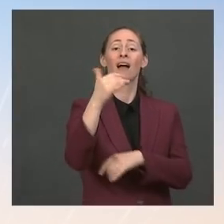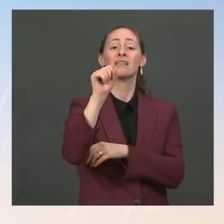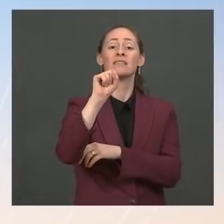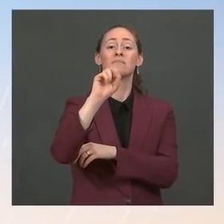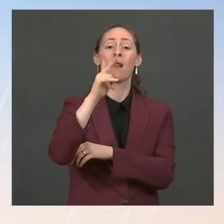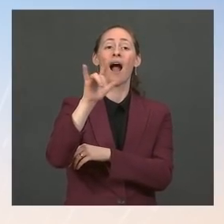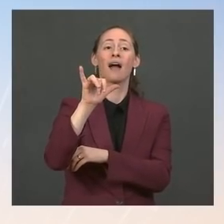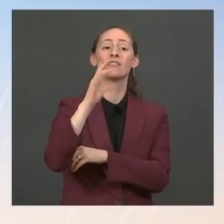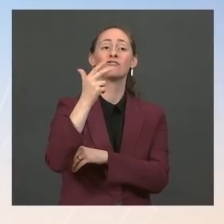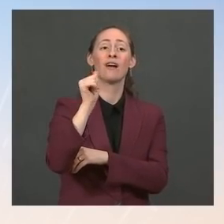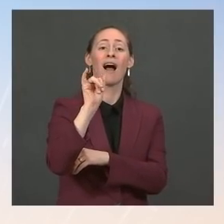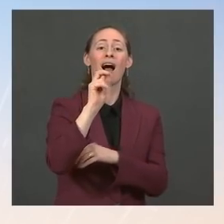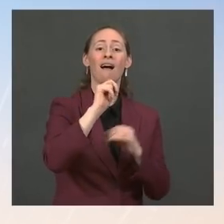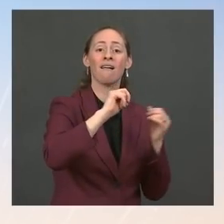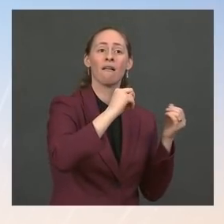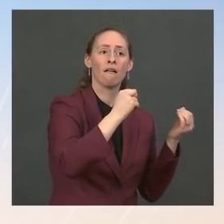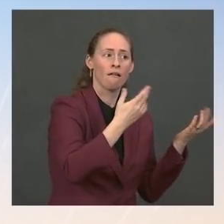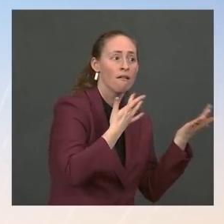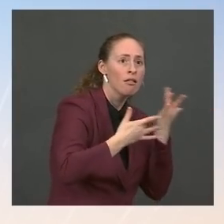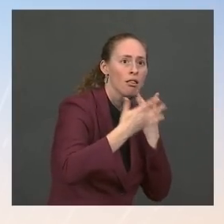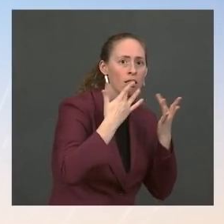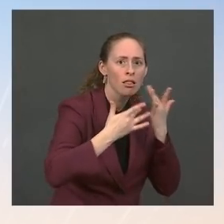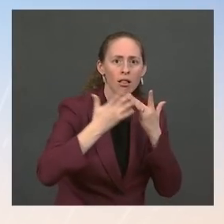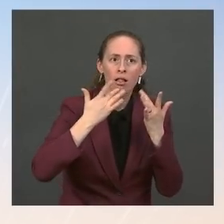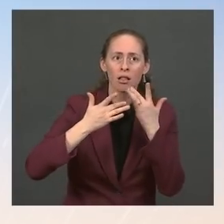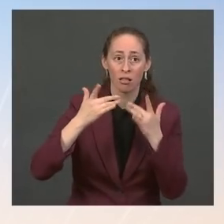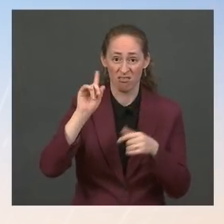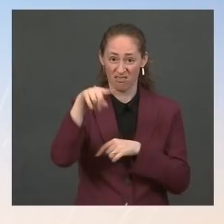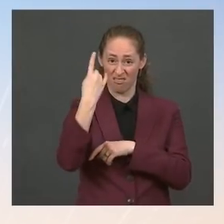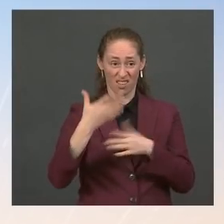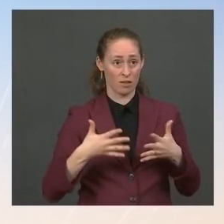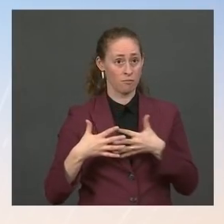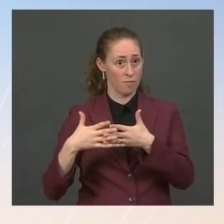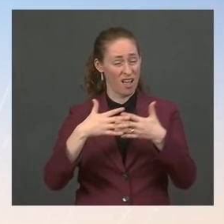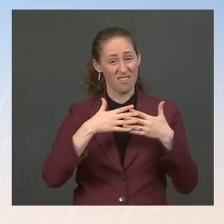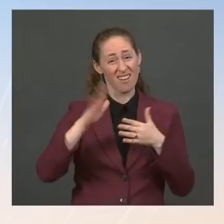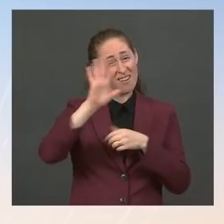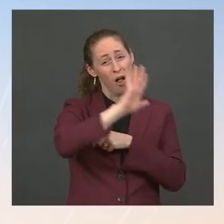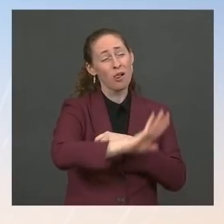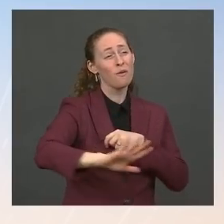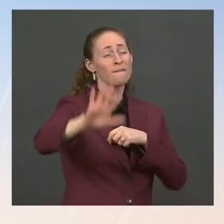impacted by the global supply chain issues. So -- but what he's doing here and what he's been quite focused on